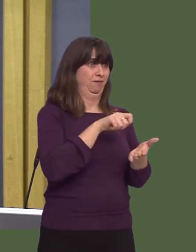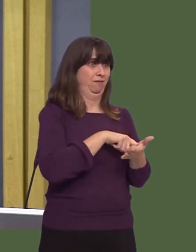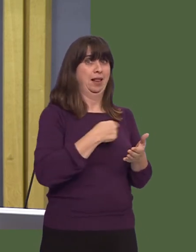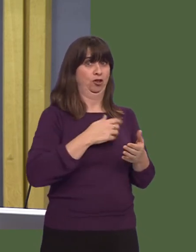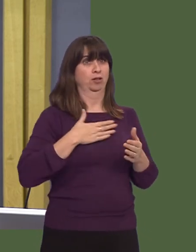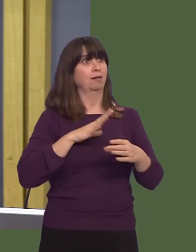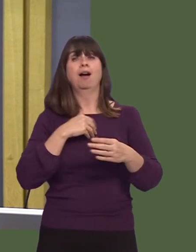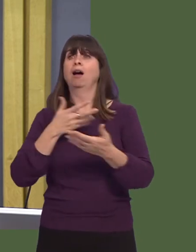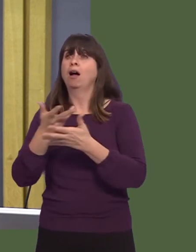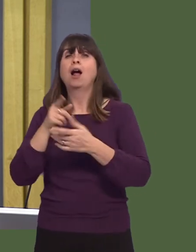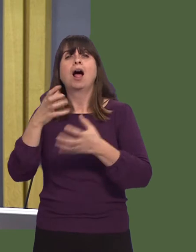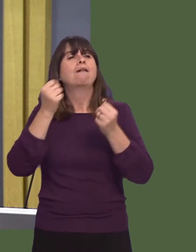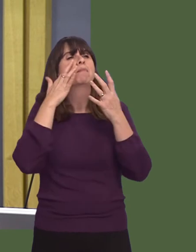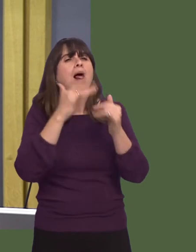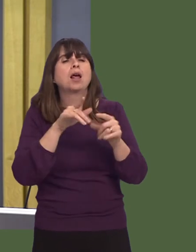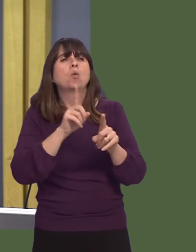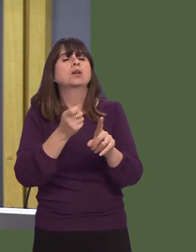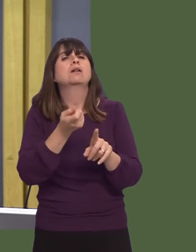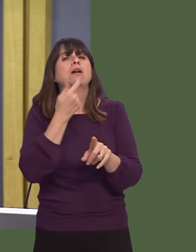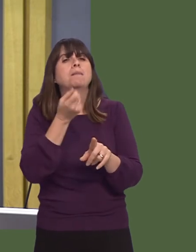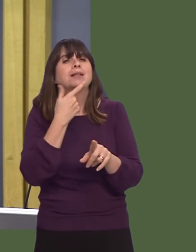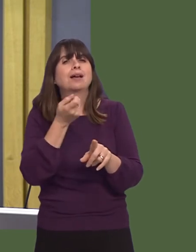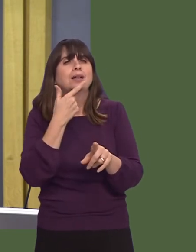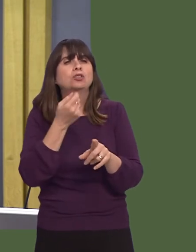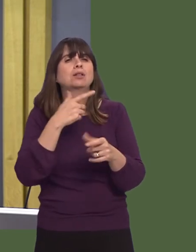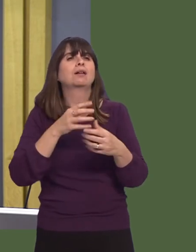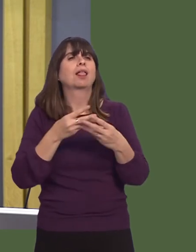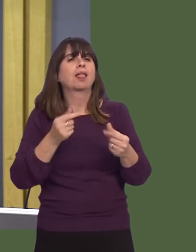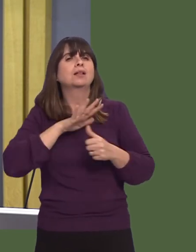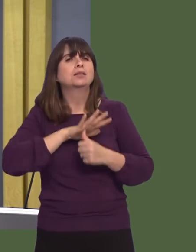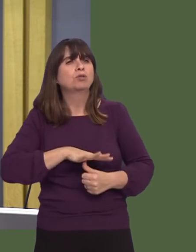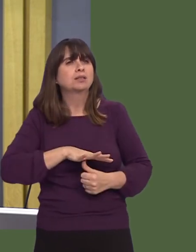a pilot based on promoting alternatives to medication, but are concerned that funding